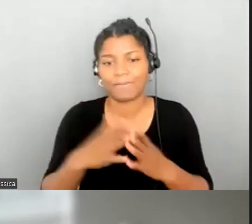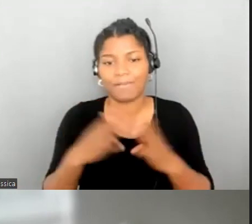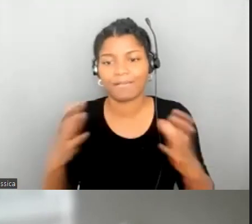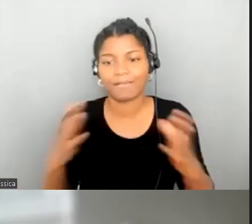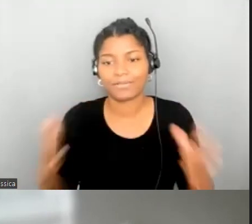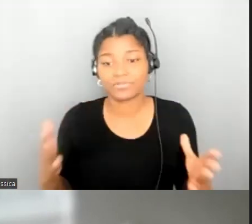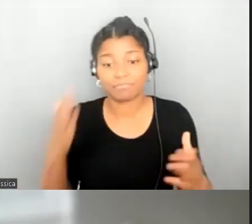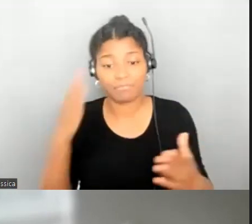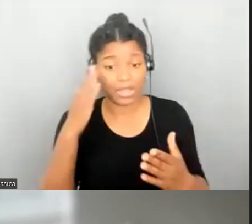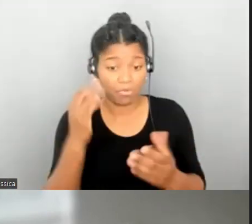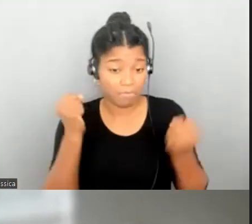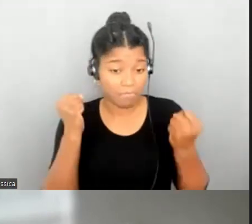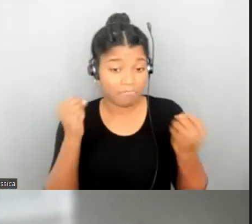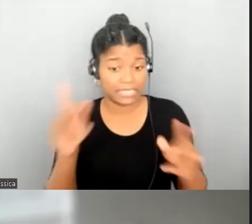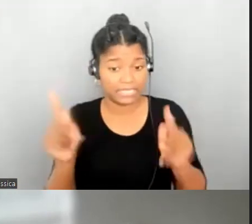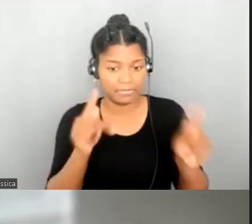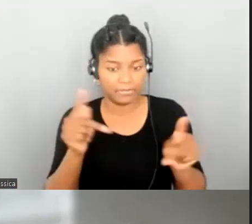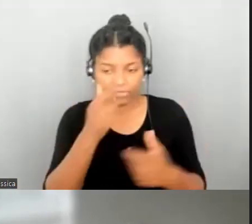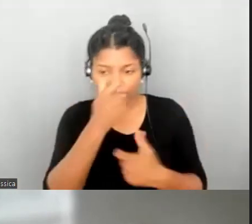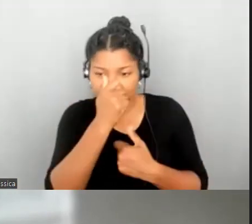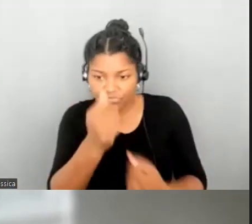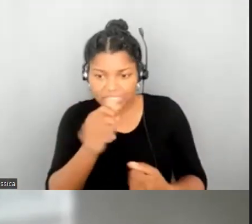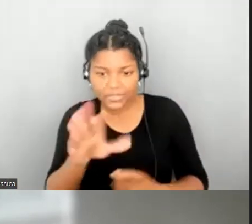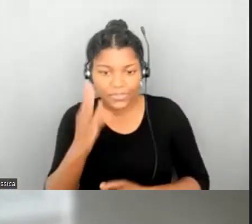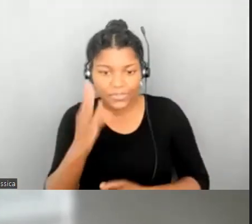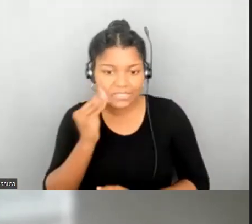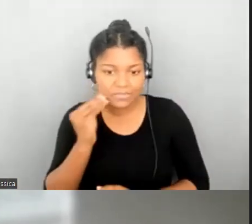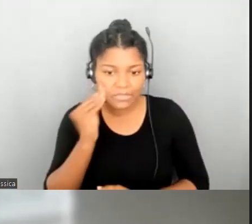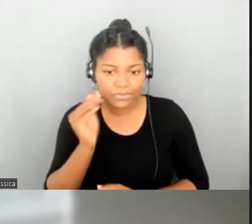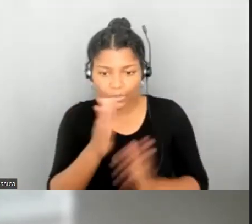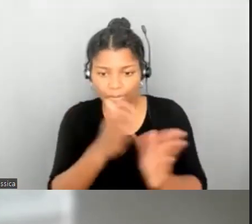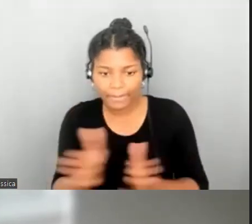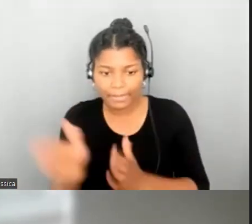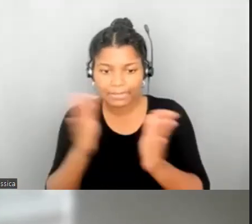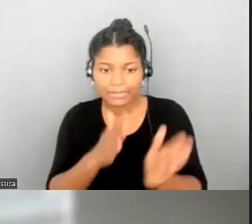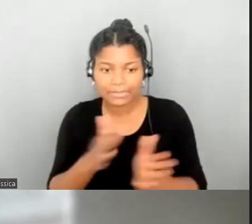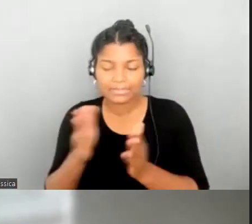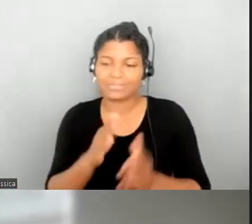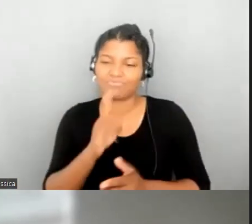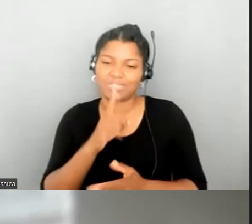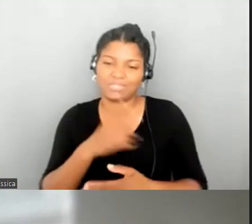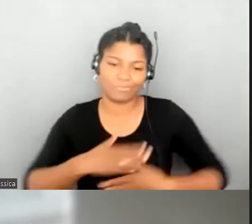interested in your experience and strategies. We appreciate you sharing them.